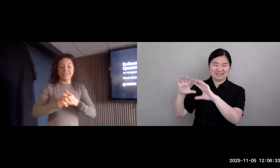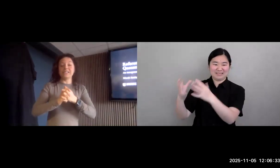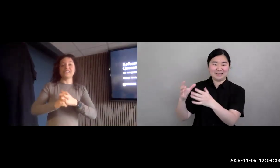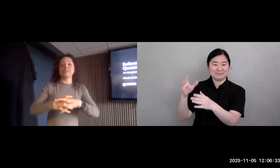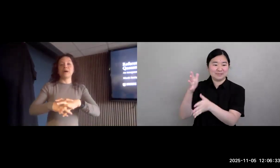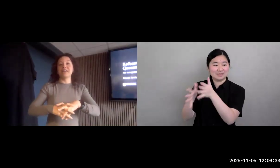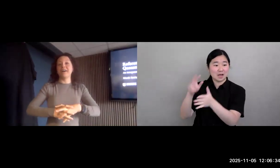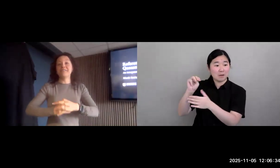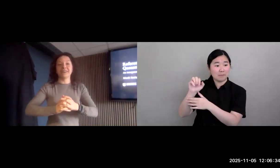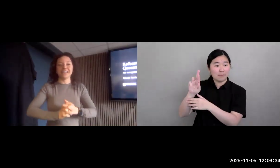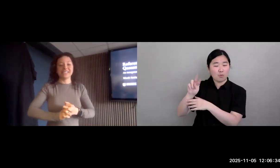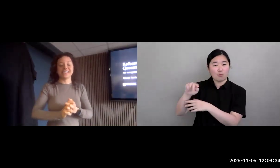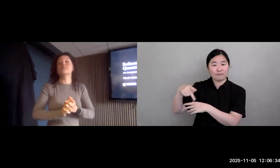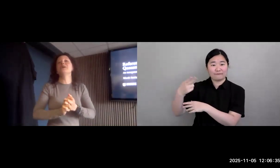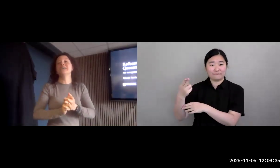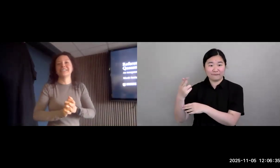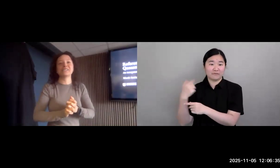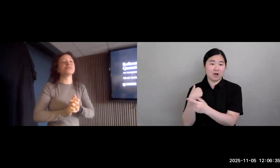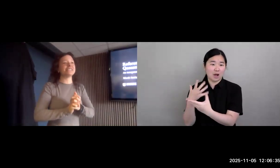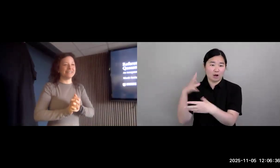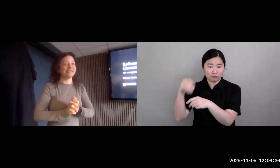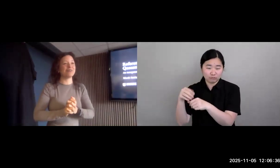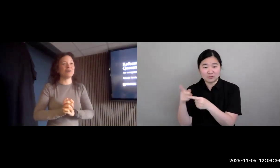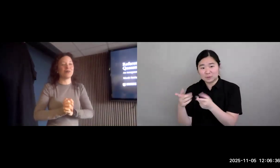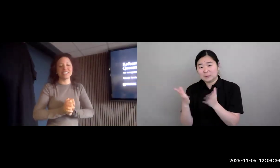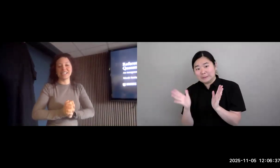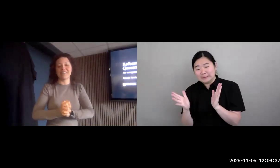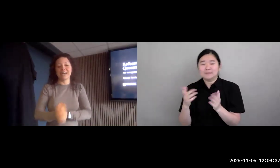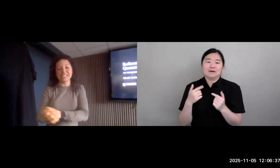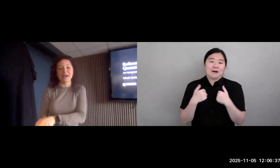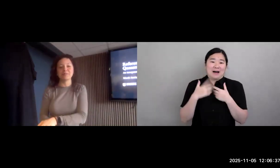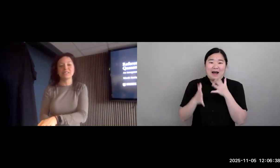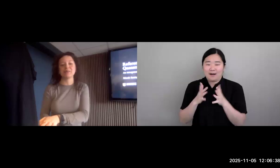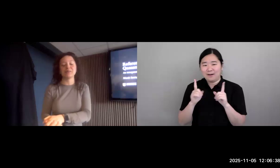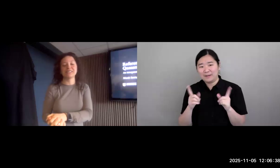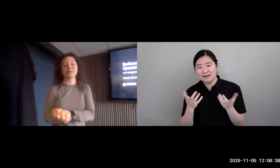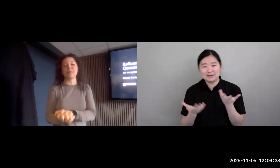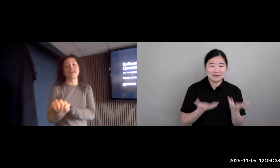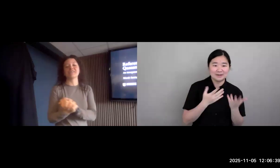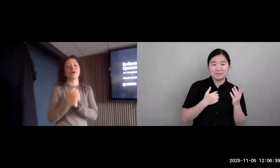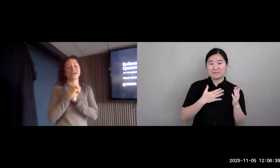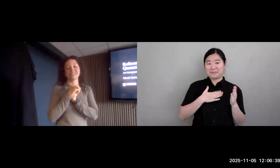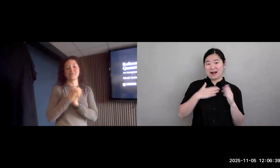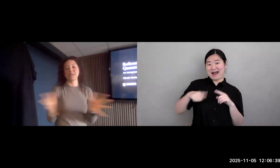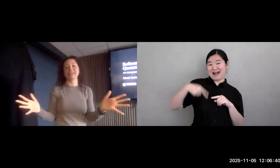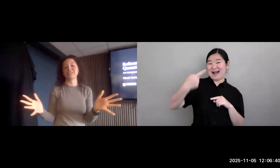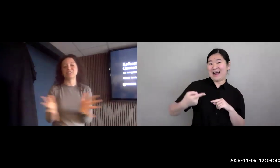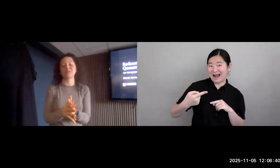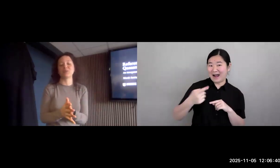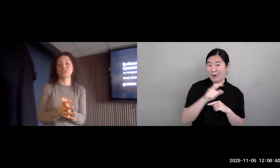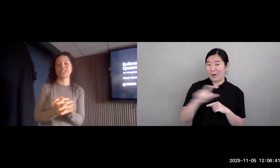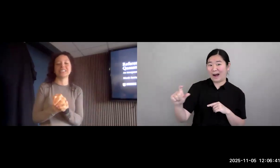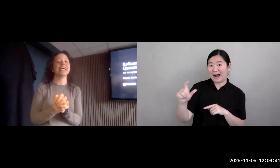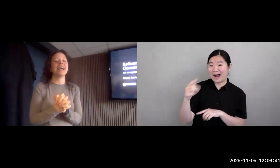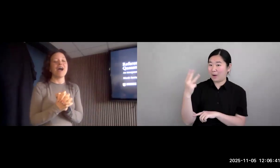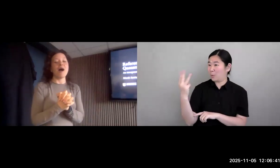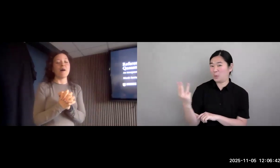defense, my Viva, is next week, next Wednesday, so I didn't have any time to prepare, so I had to speak English, unfortunately.